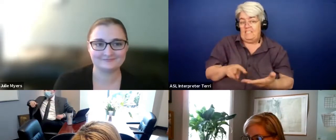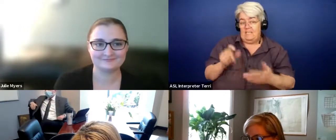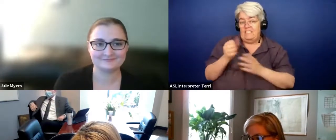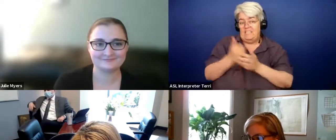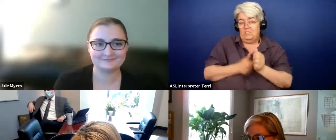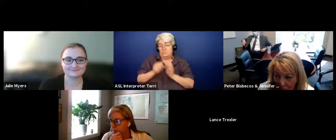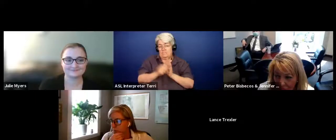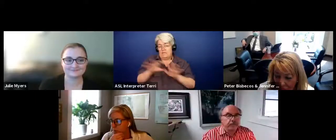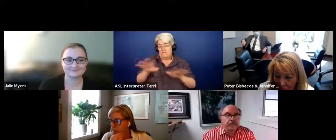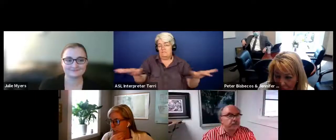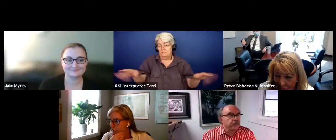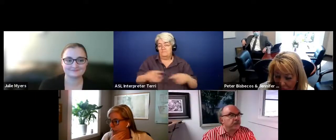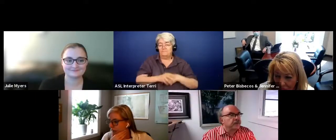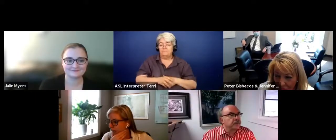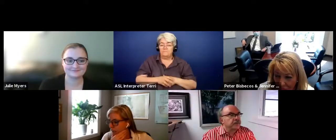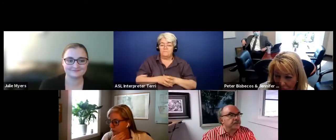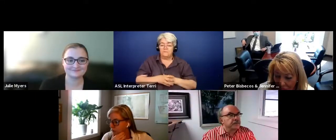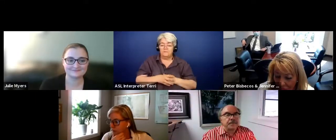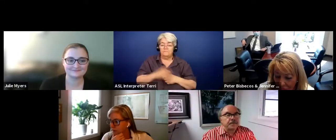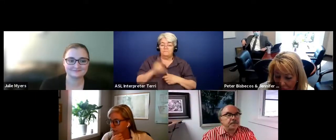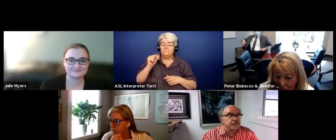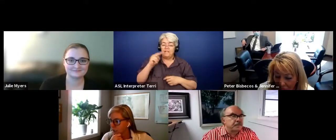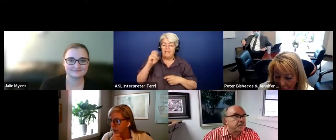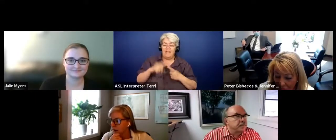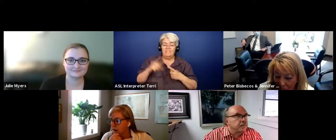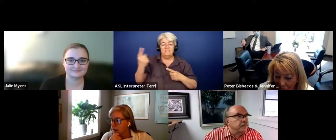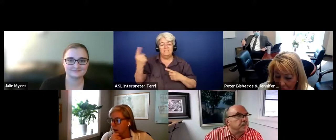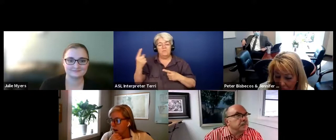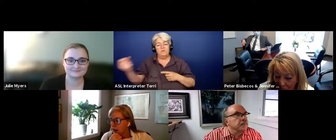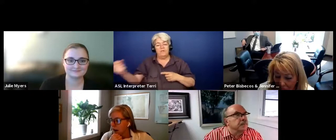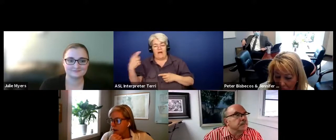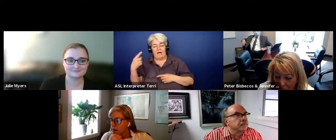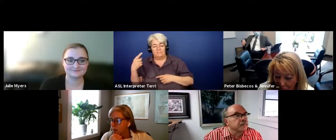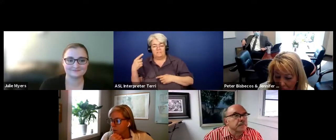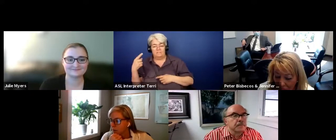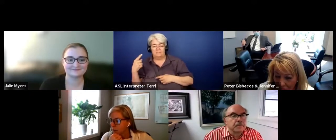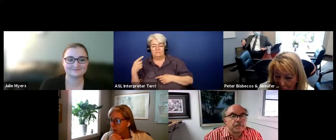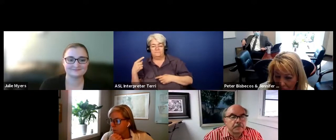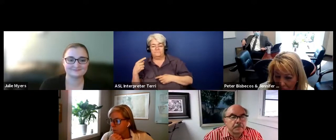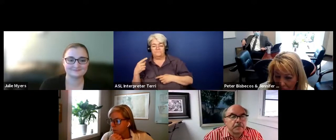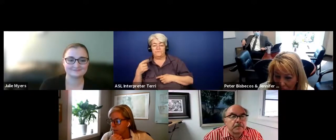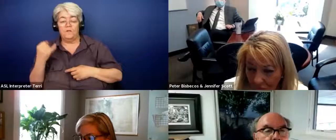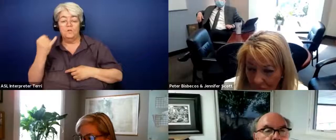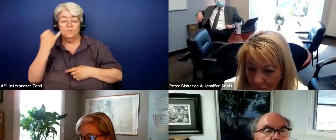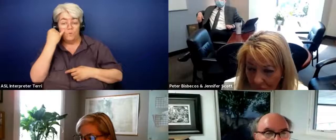Liz, there was a question that came through previously how can people with traumatic brain